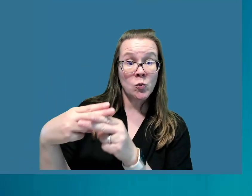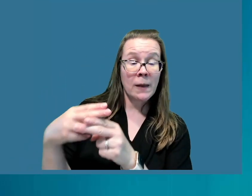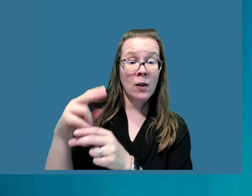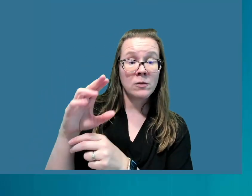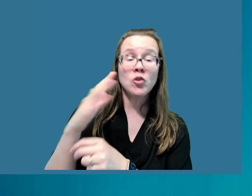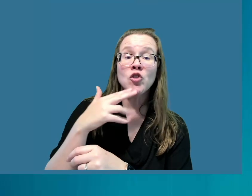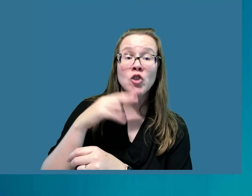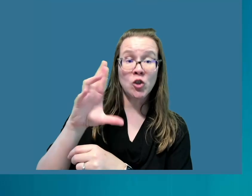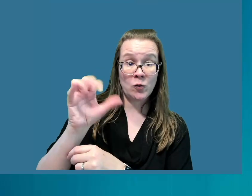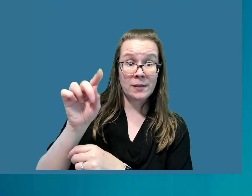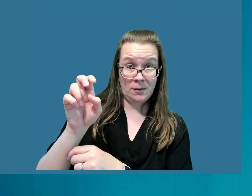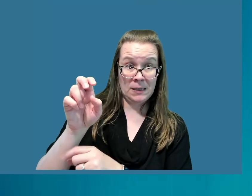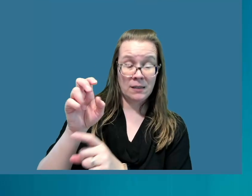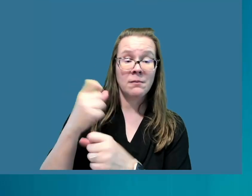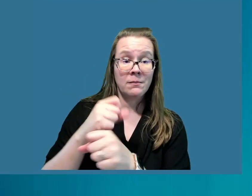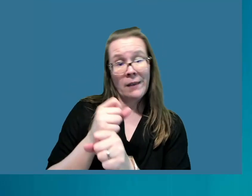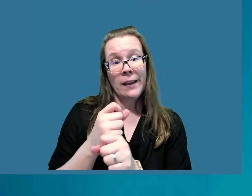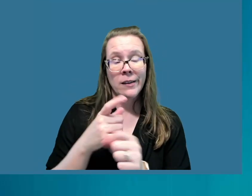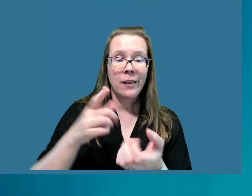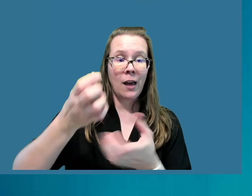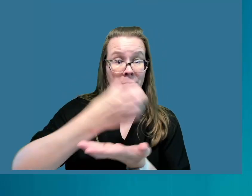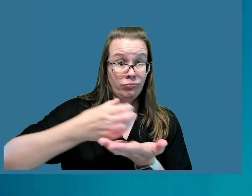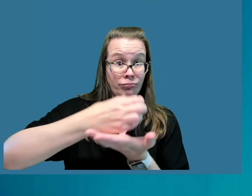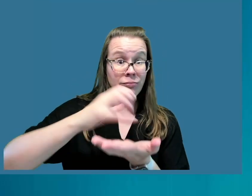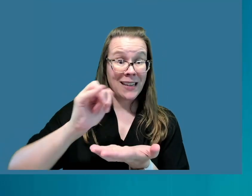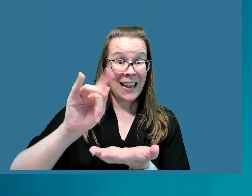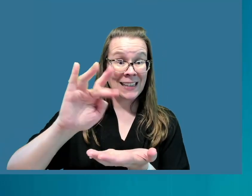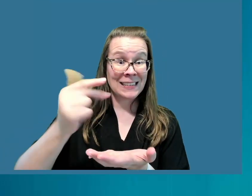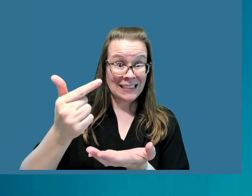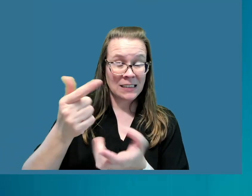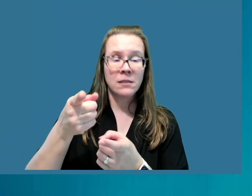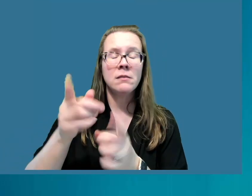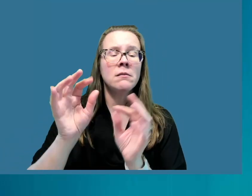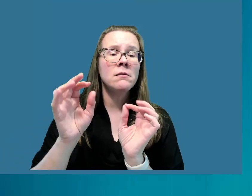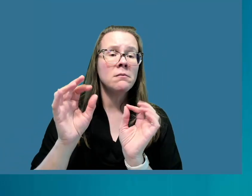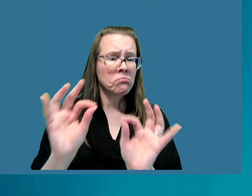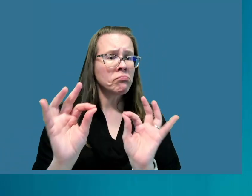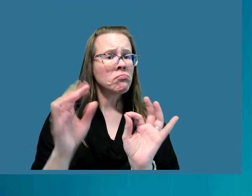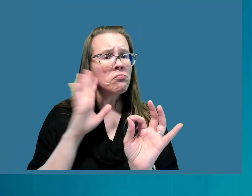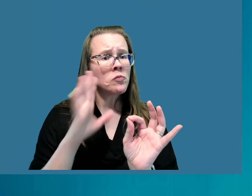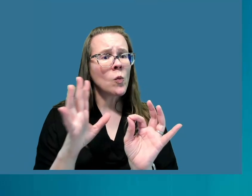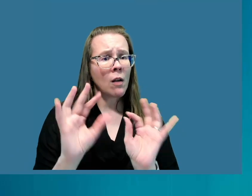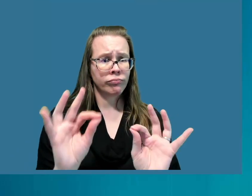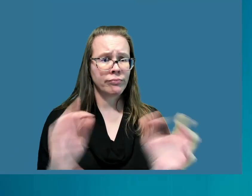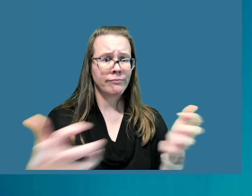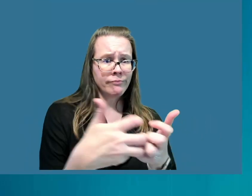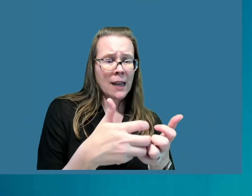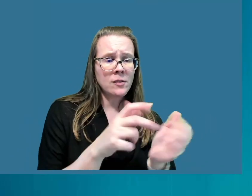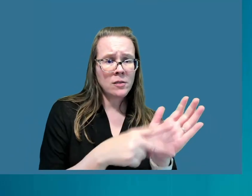2 lb bag of confectioner 's sugar, it creates a good amount of icing. And so I feel like a